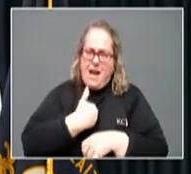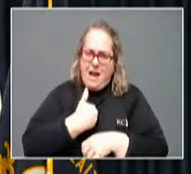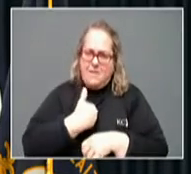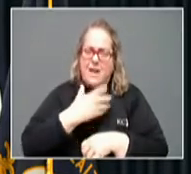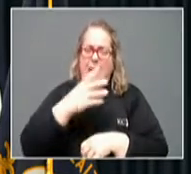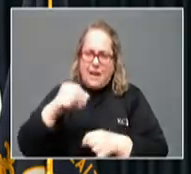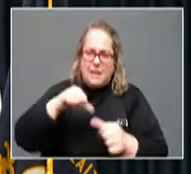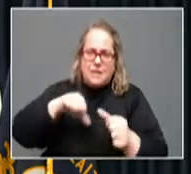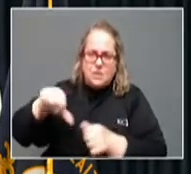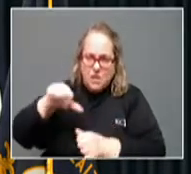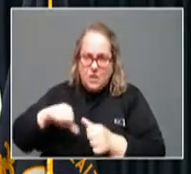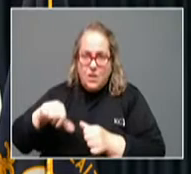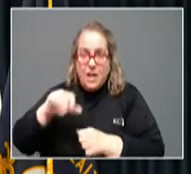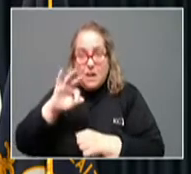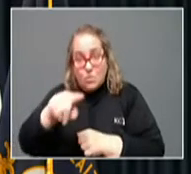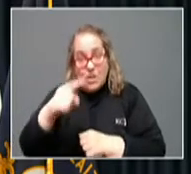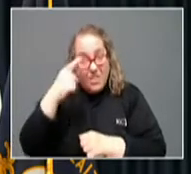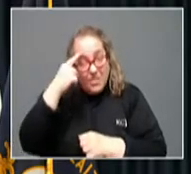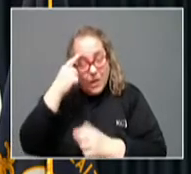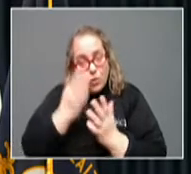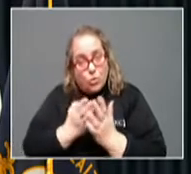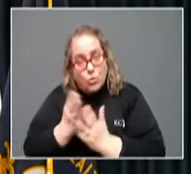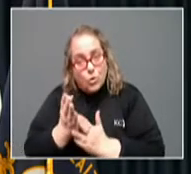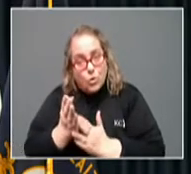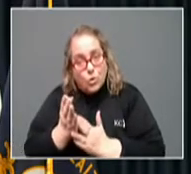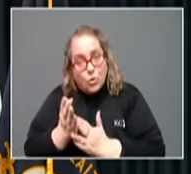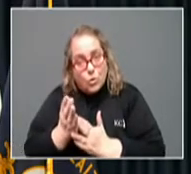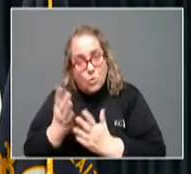you just think through those, those things and let's remember nothing's